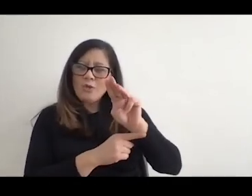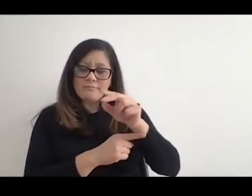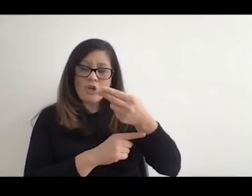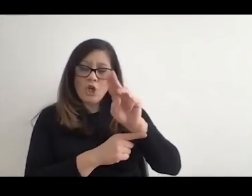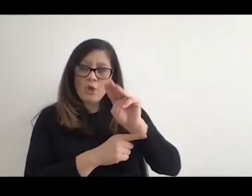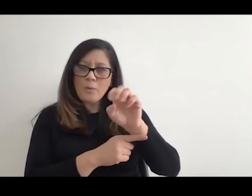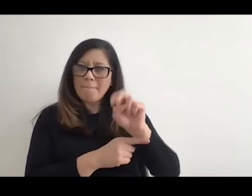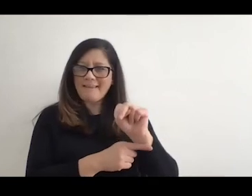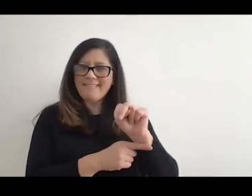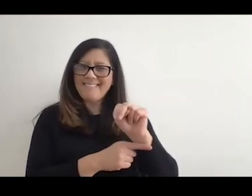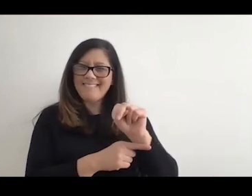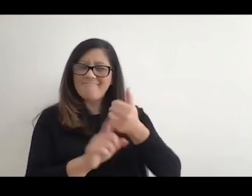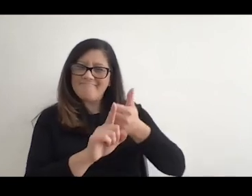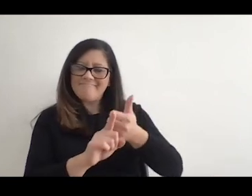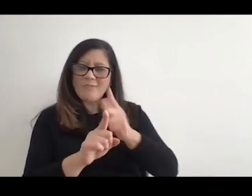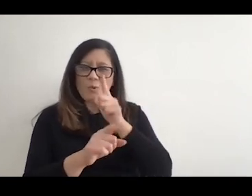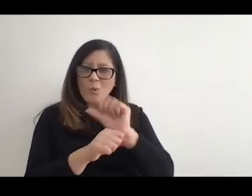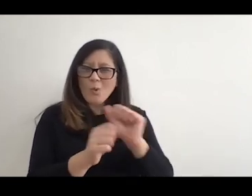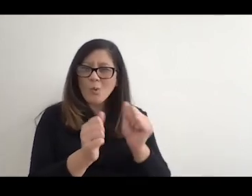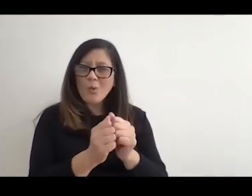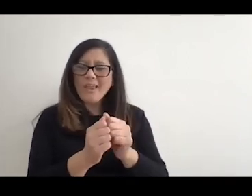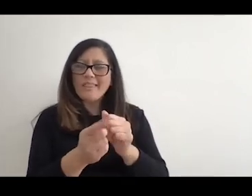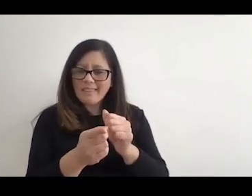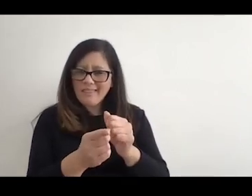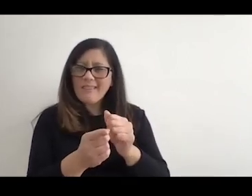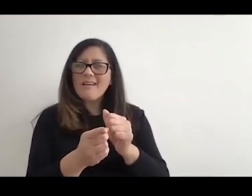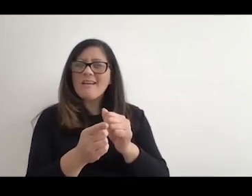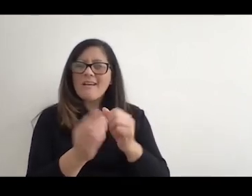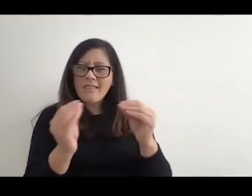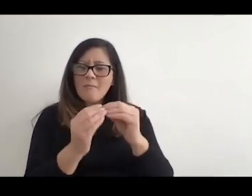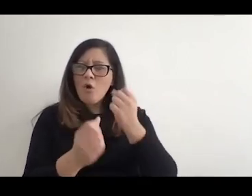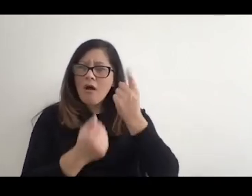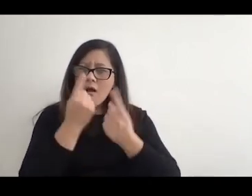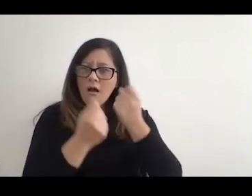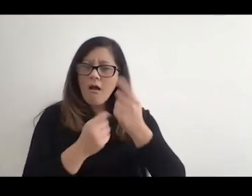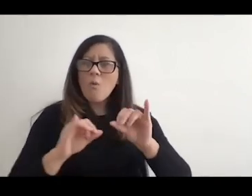the human being that you're working with will inform this type of interaction. You won't.